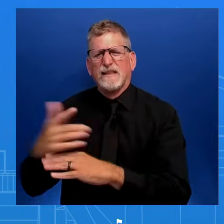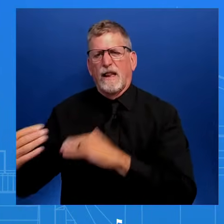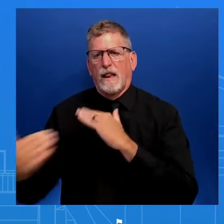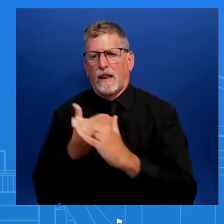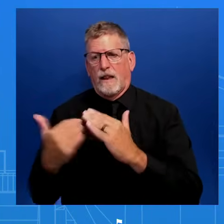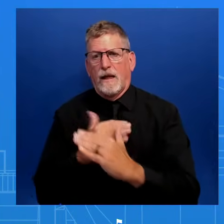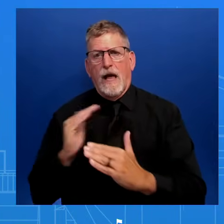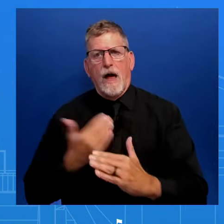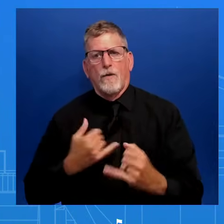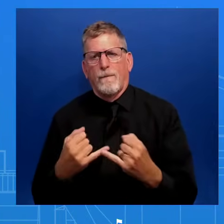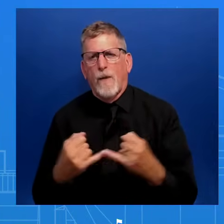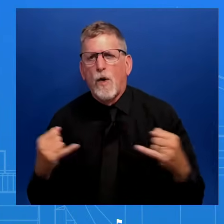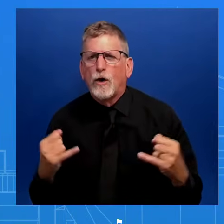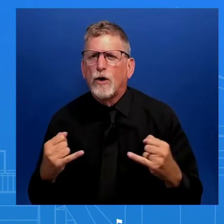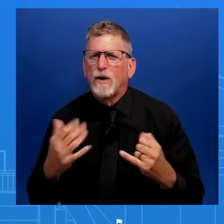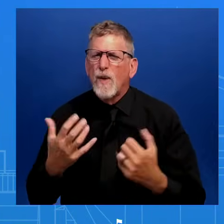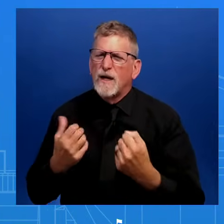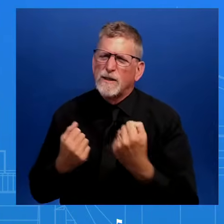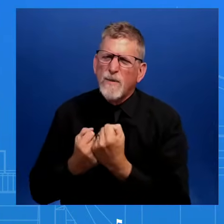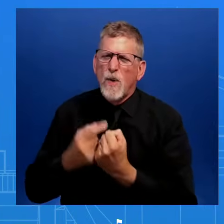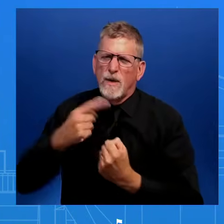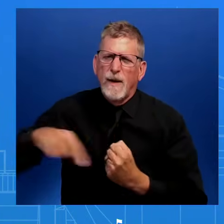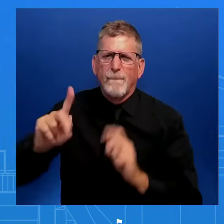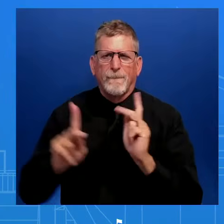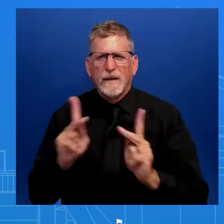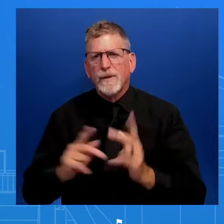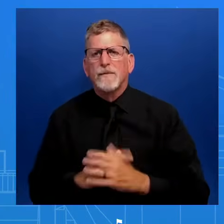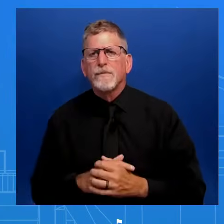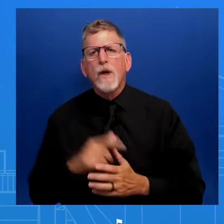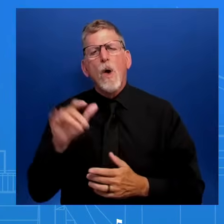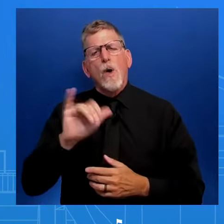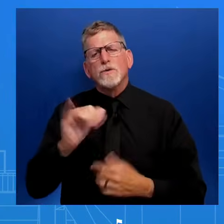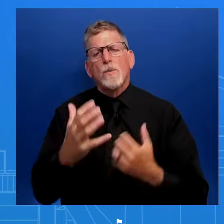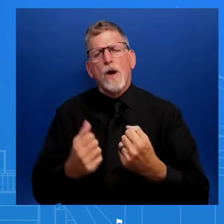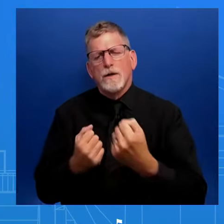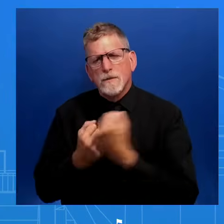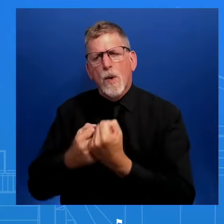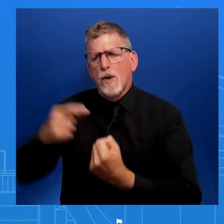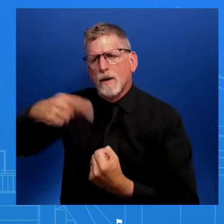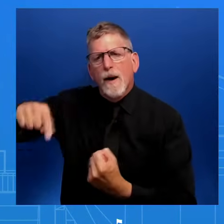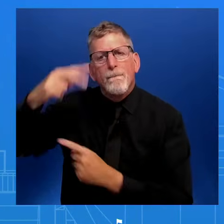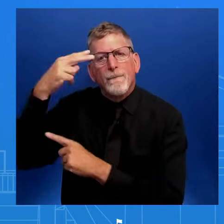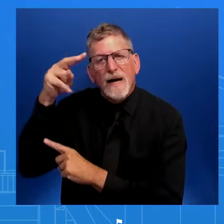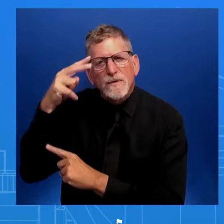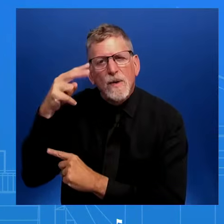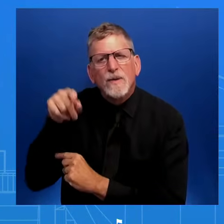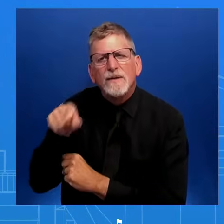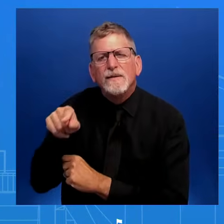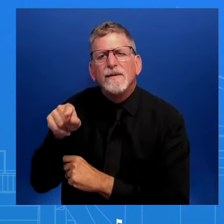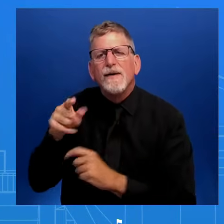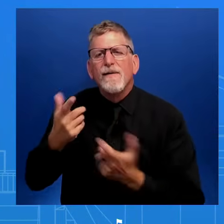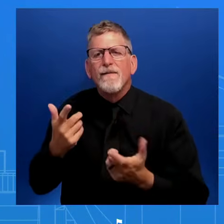Faso, Zimbabwe, Eritrea -- these are mostly -- I think five of the six were ones that refused